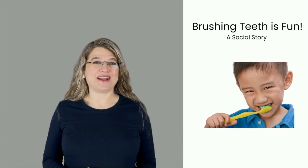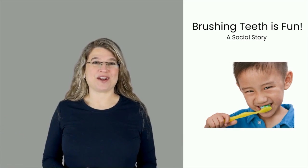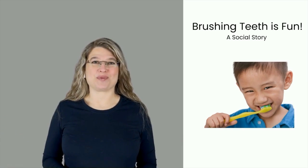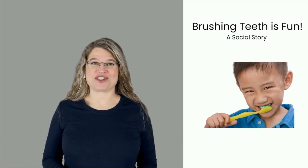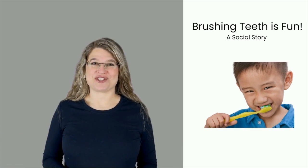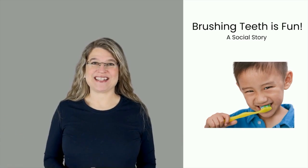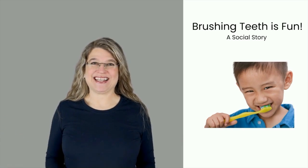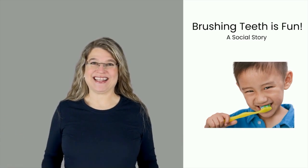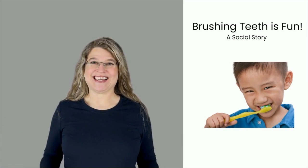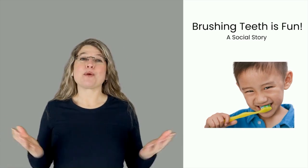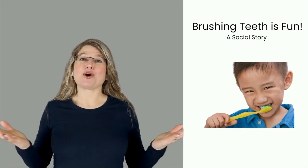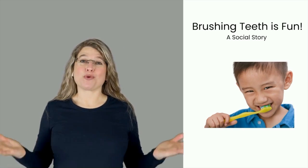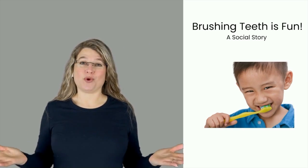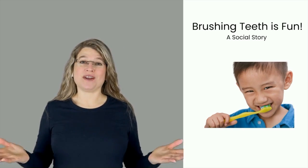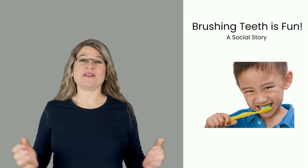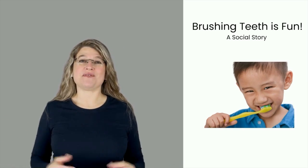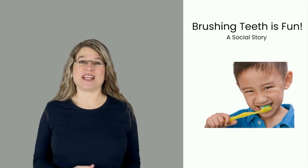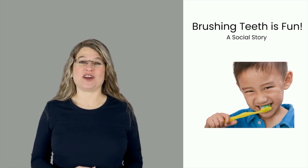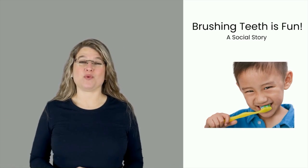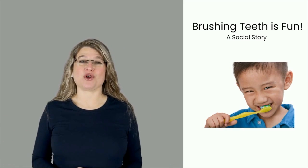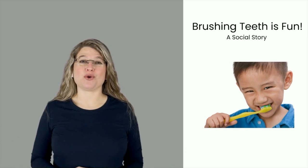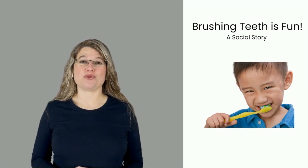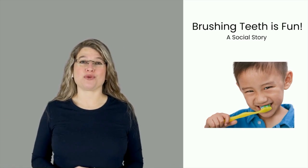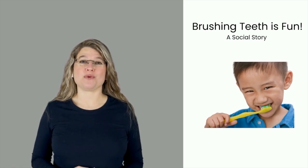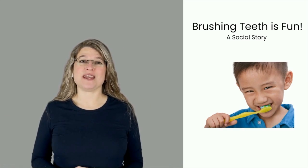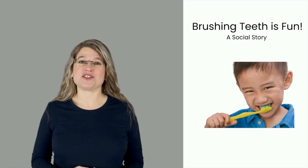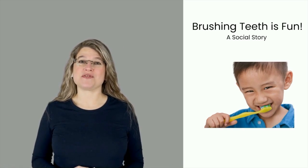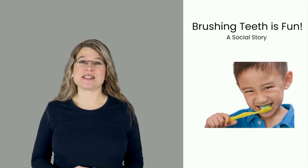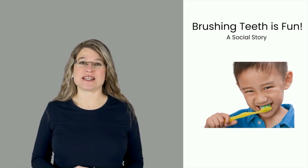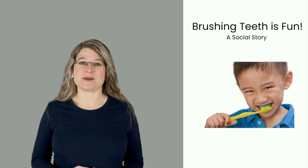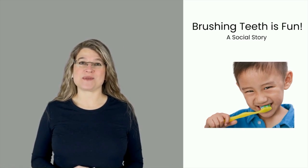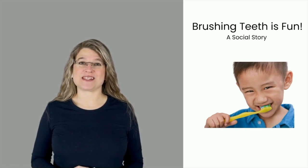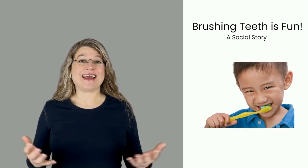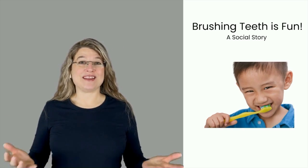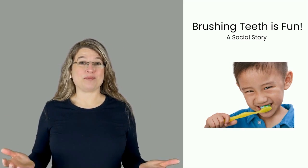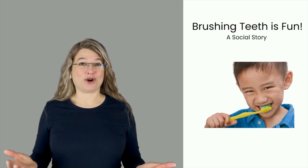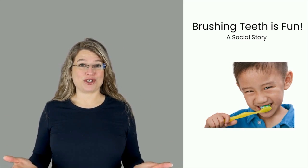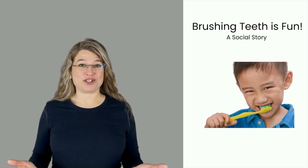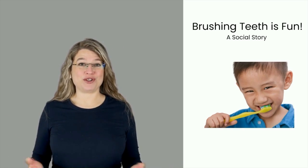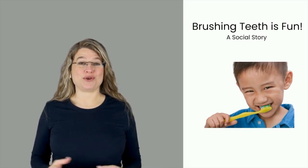how to brush our teeth. Part one of the video will go through each of the steps, and then part two,